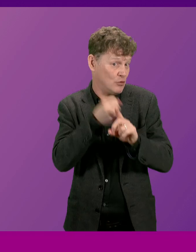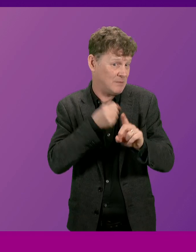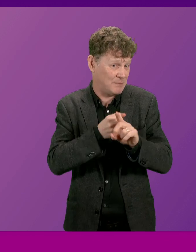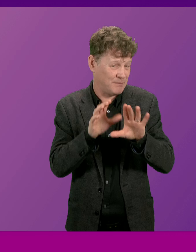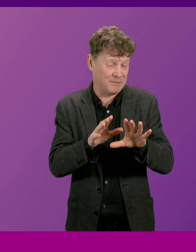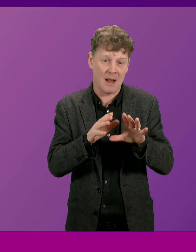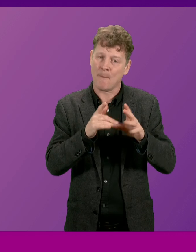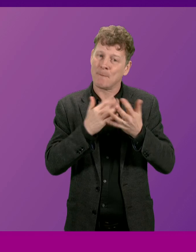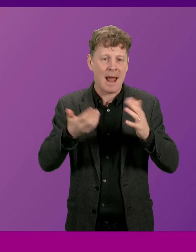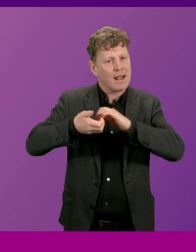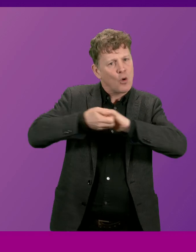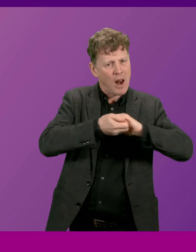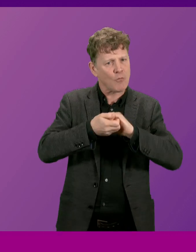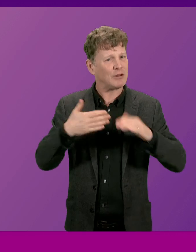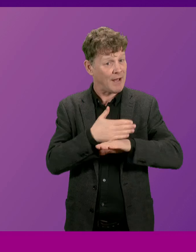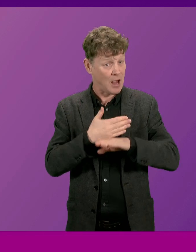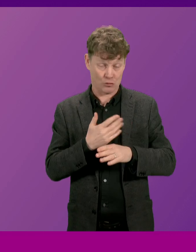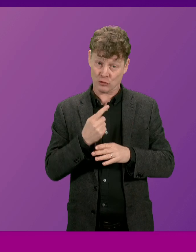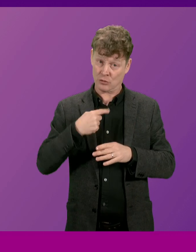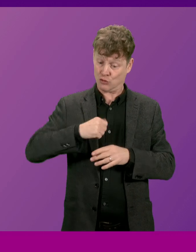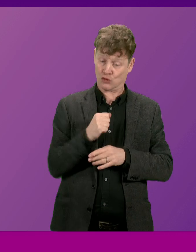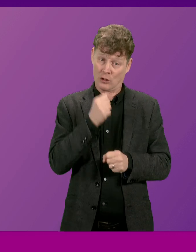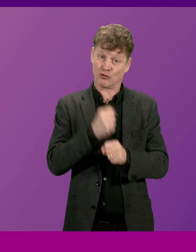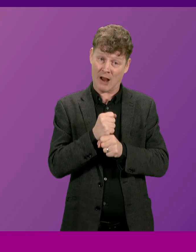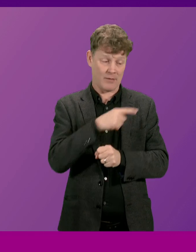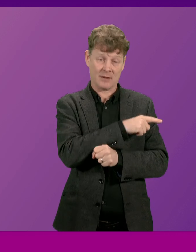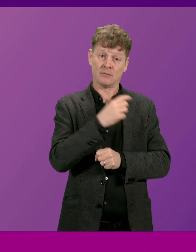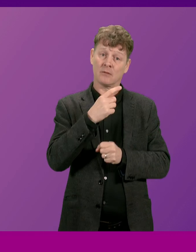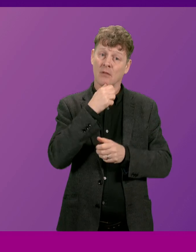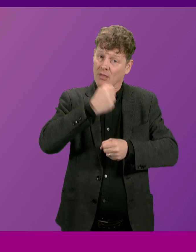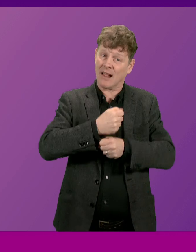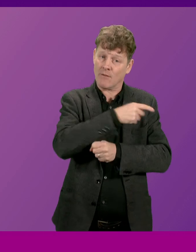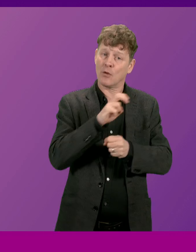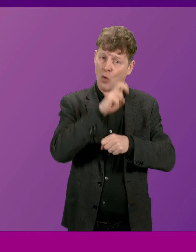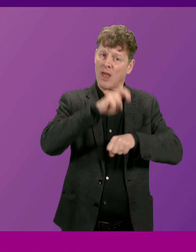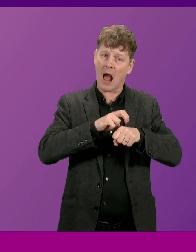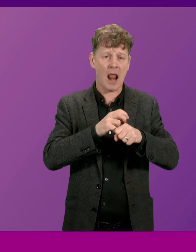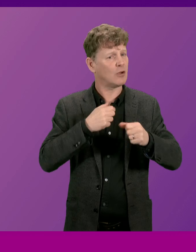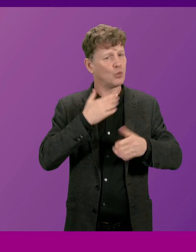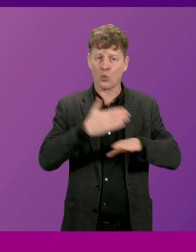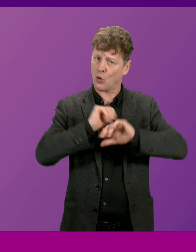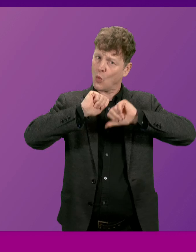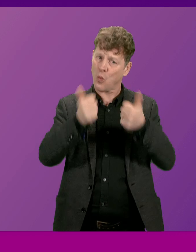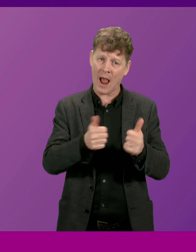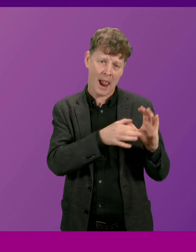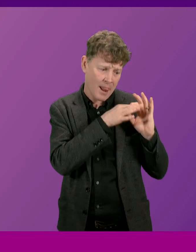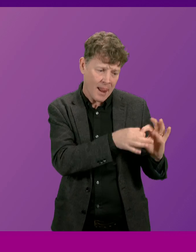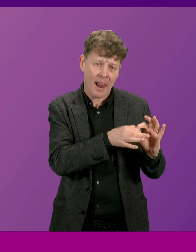collaborative actions are taken by us and the Northern Ireland Executive, and the multi-agency